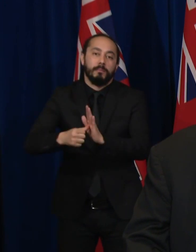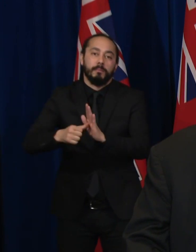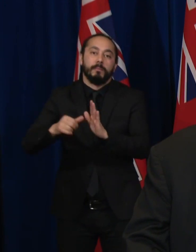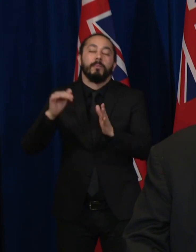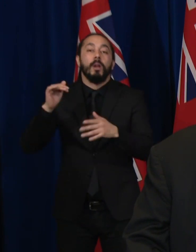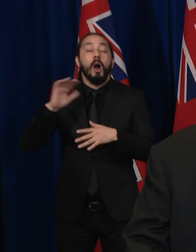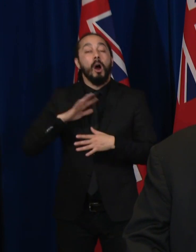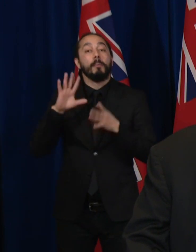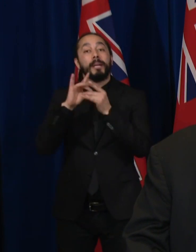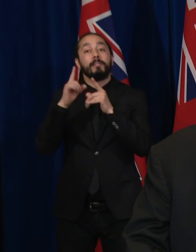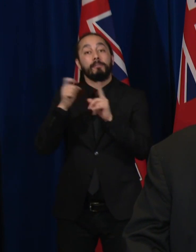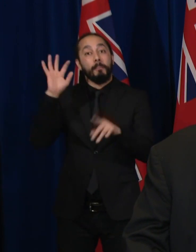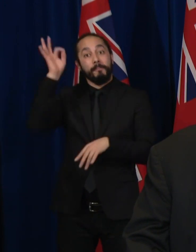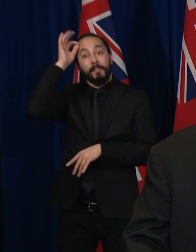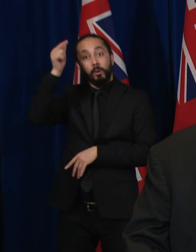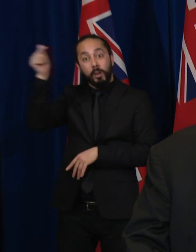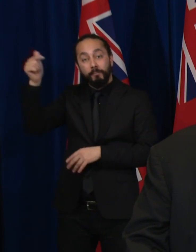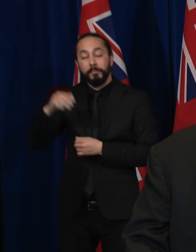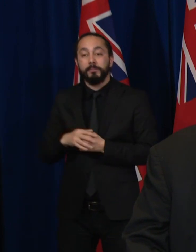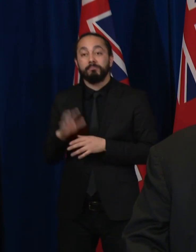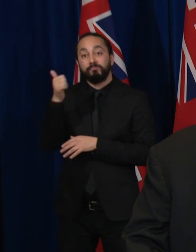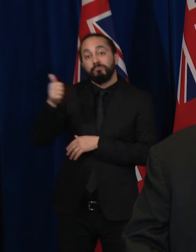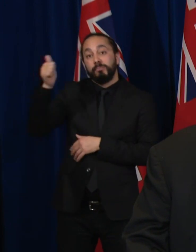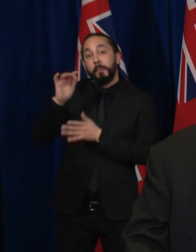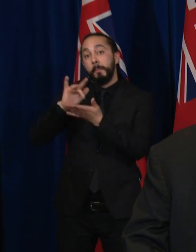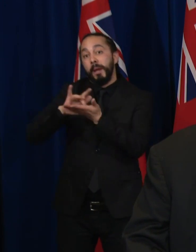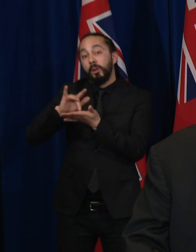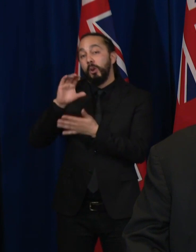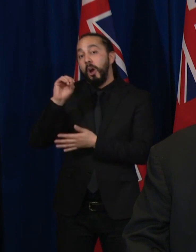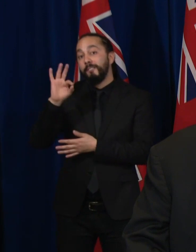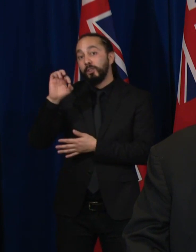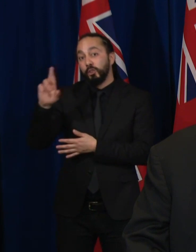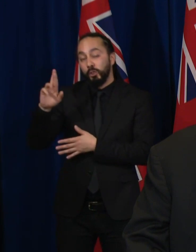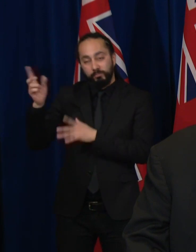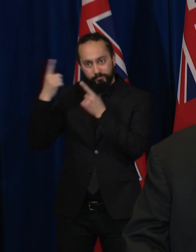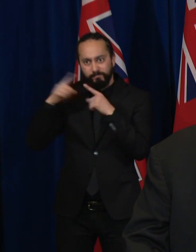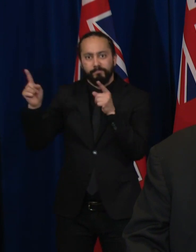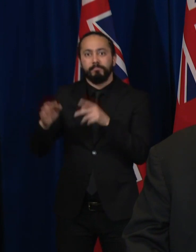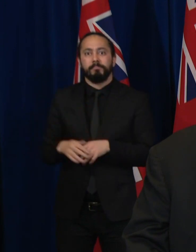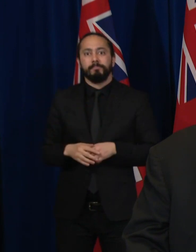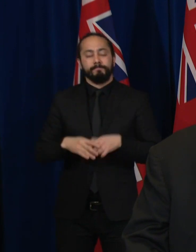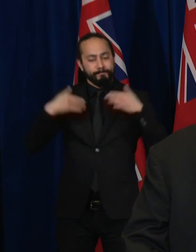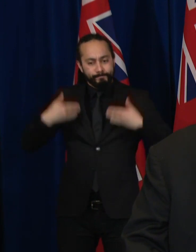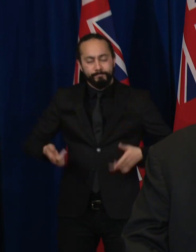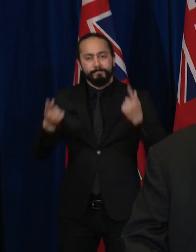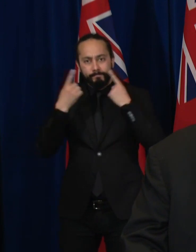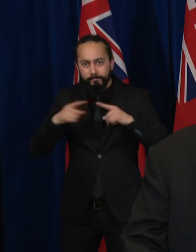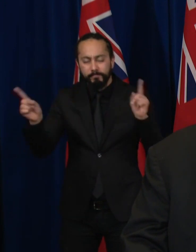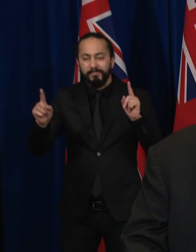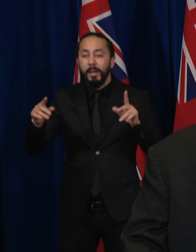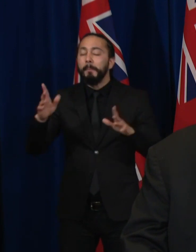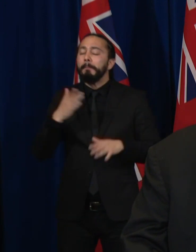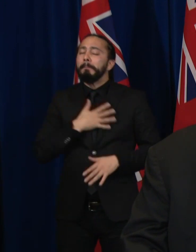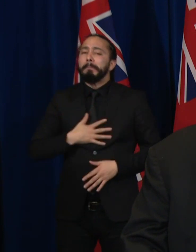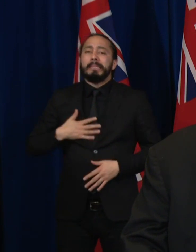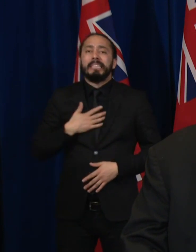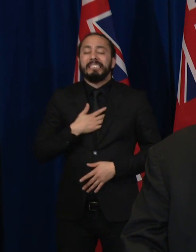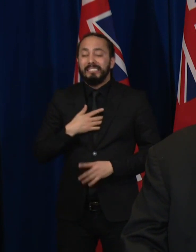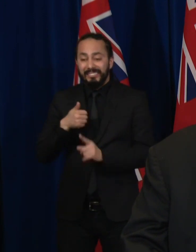Chief Medical Officer to please stay at home, don't go to the store, don't visit family members members, because you're putting your family at risk and